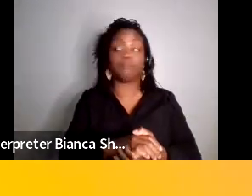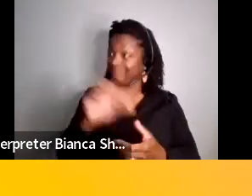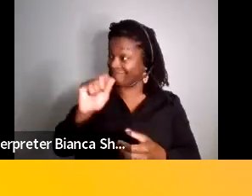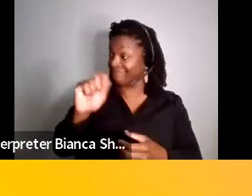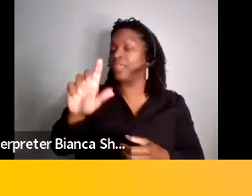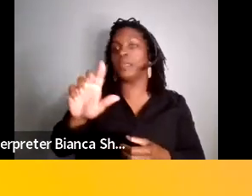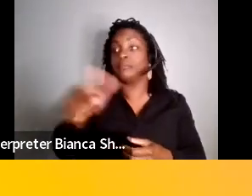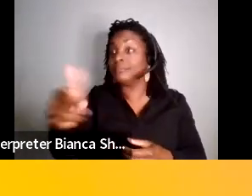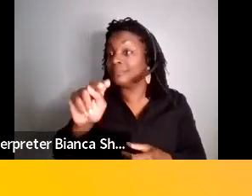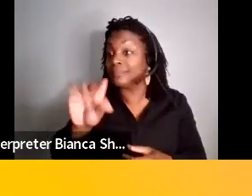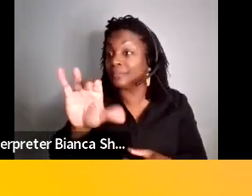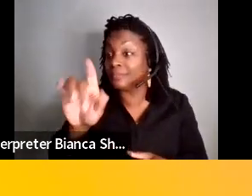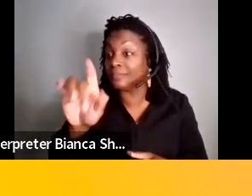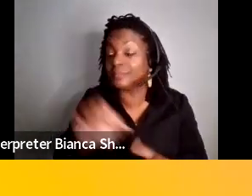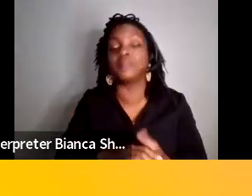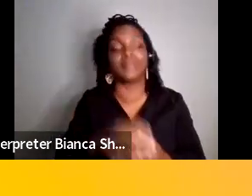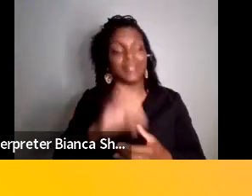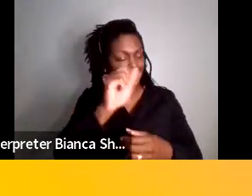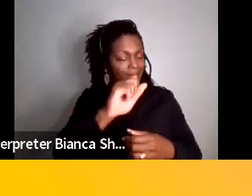This is. Both of these programs are about positive outcomes.